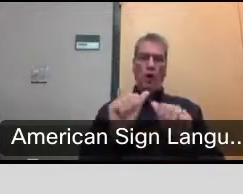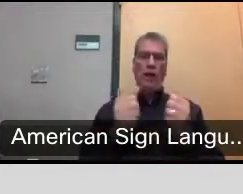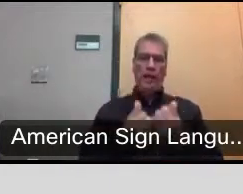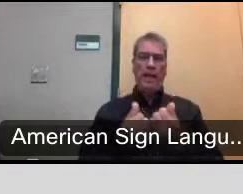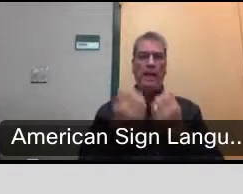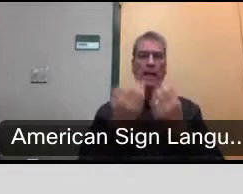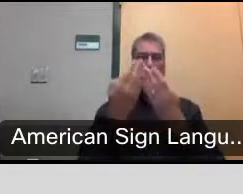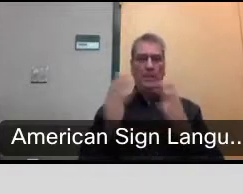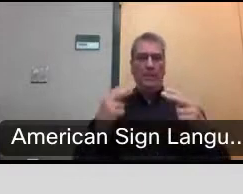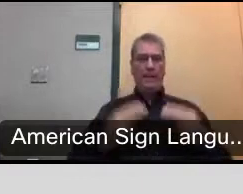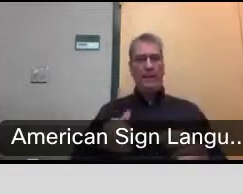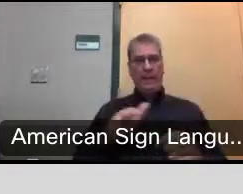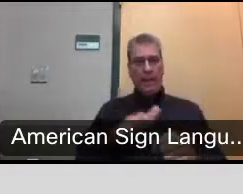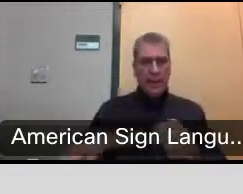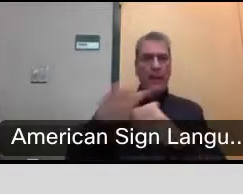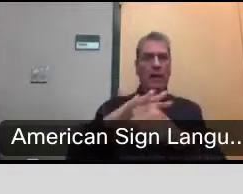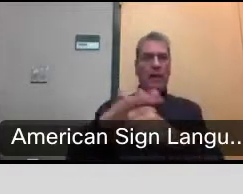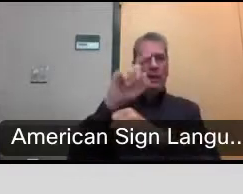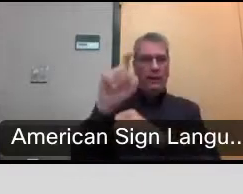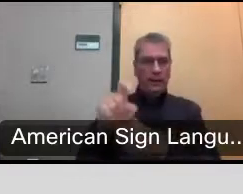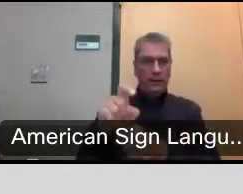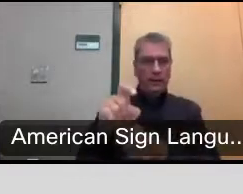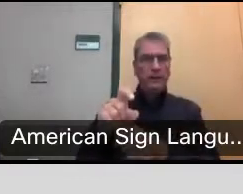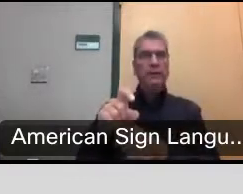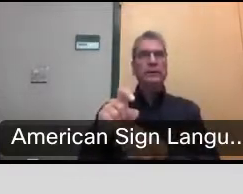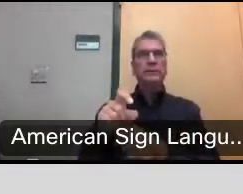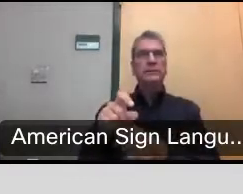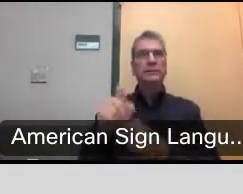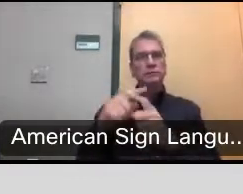the state of Texas for being able to pull this off.